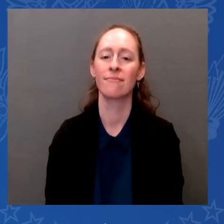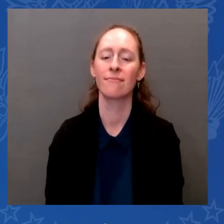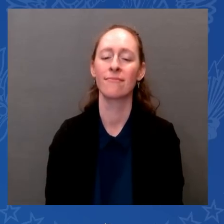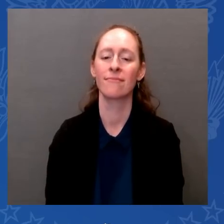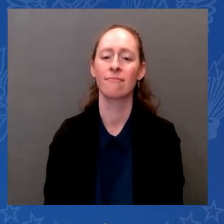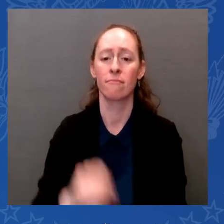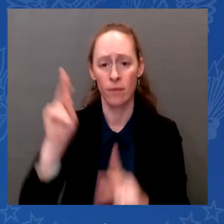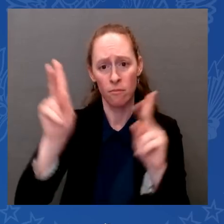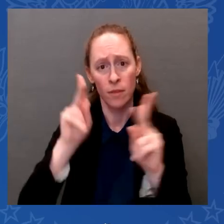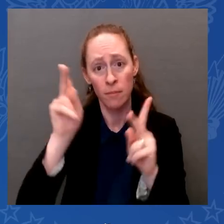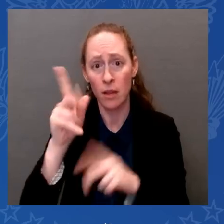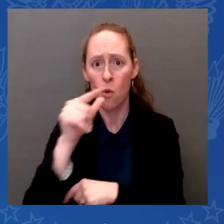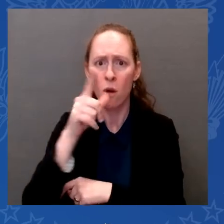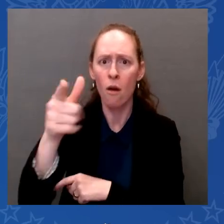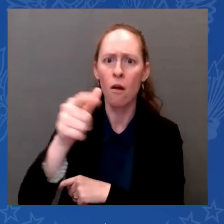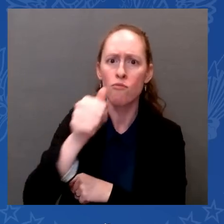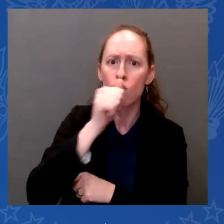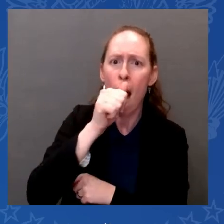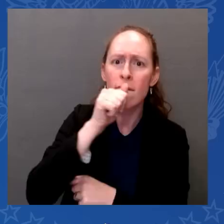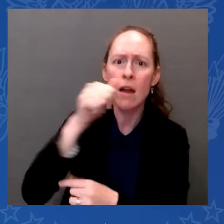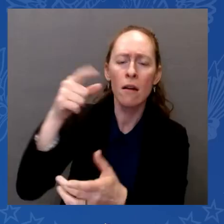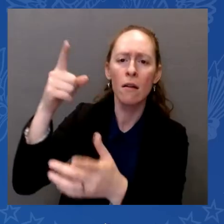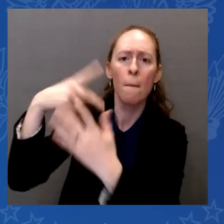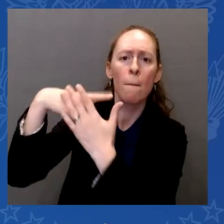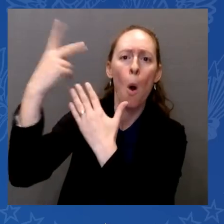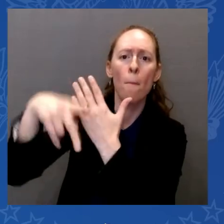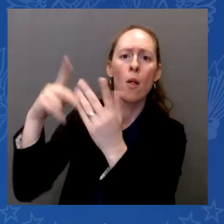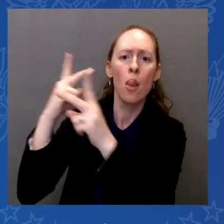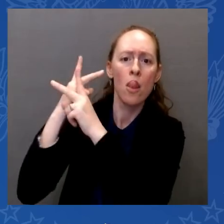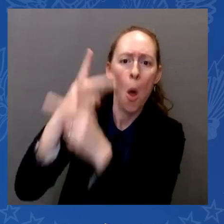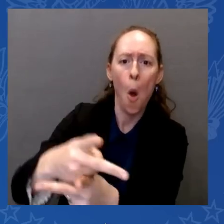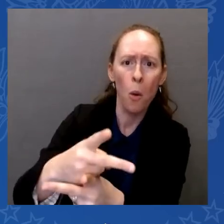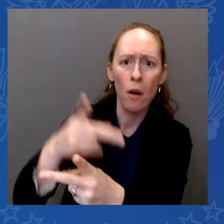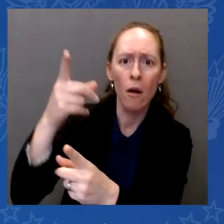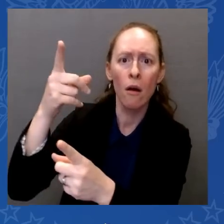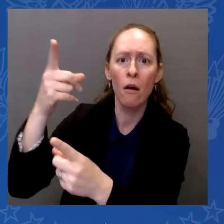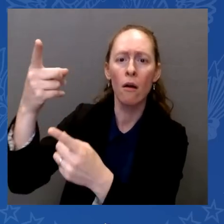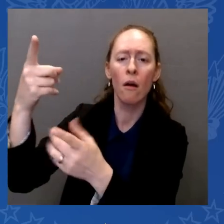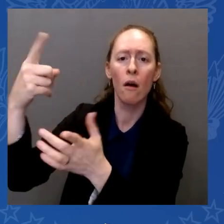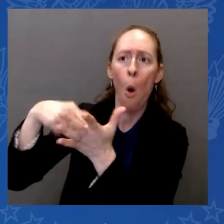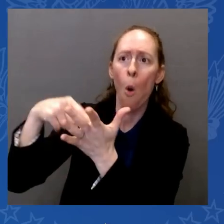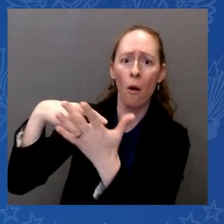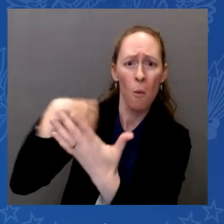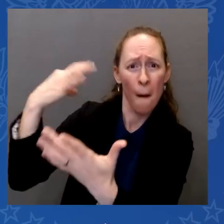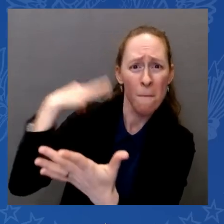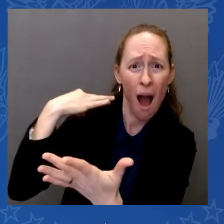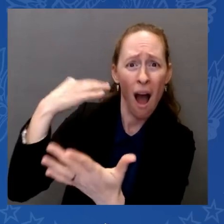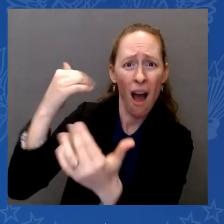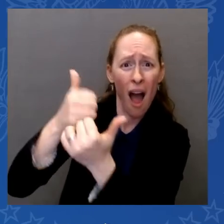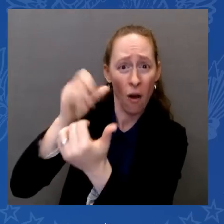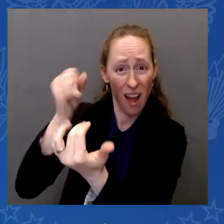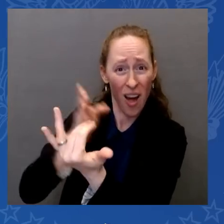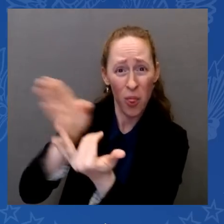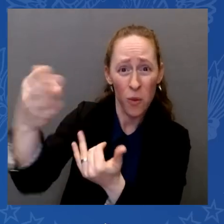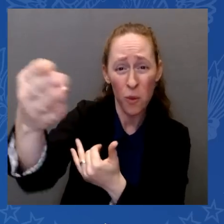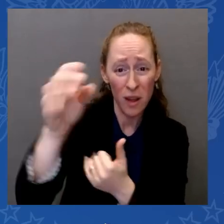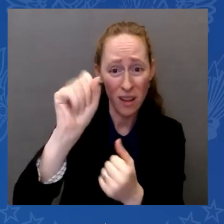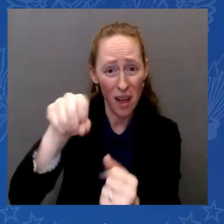Because they no longer are. Secretary Cardona: We are working on pathways there to support those, but we're moving as quickly as possible to provide relief